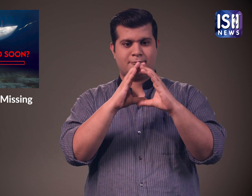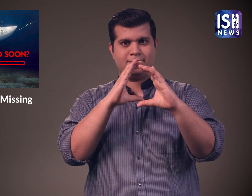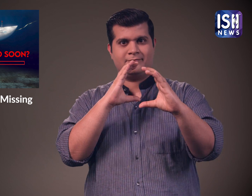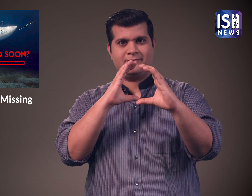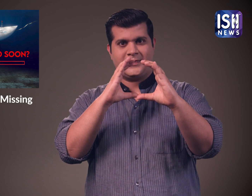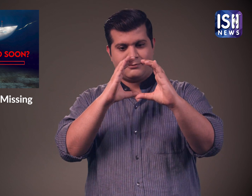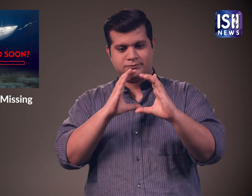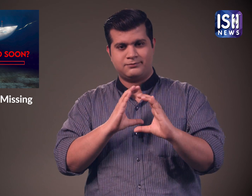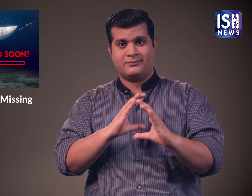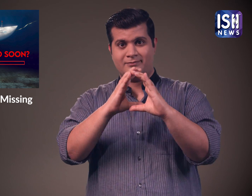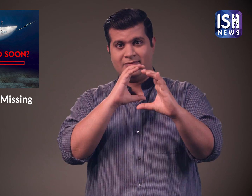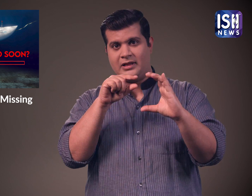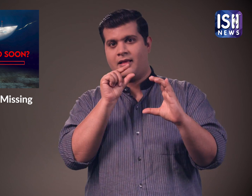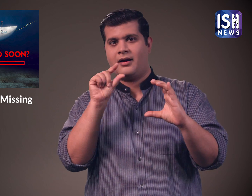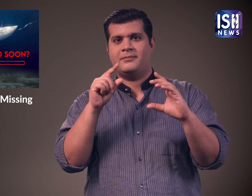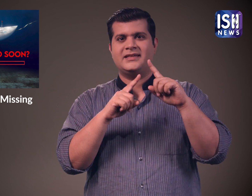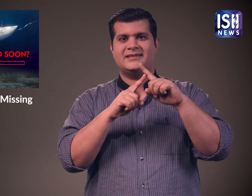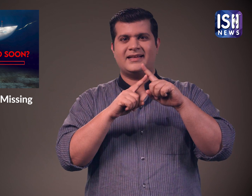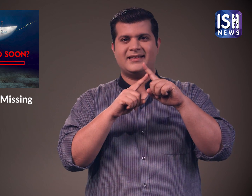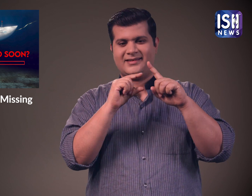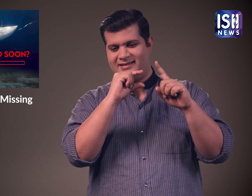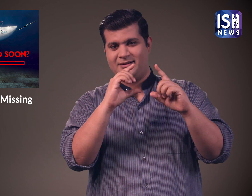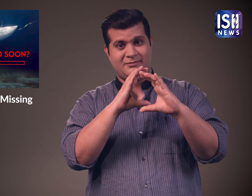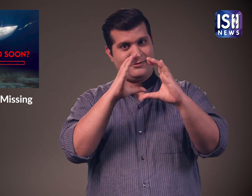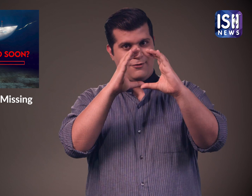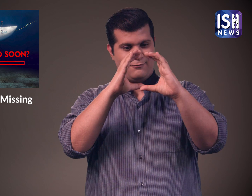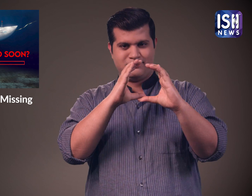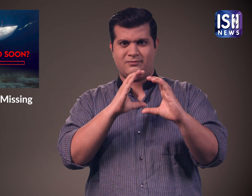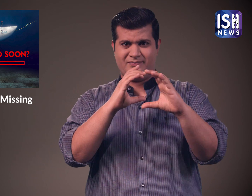The Titan submersible was used for this voyage.